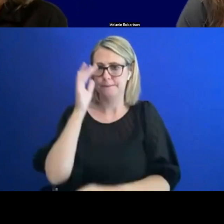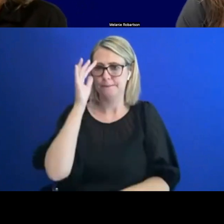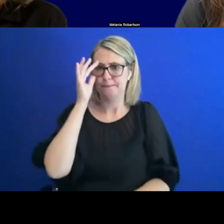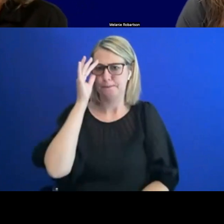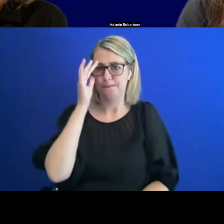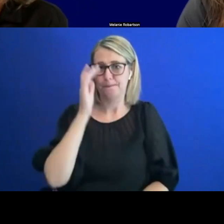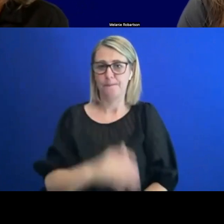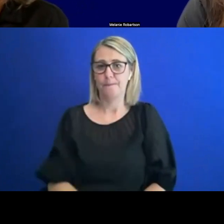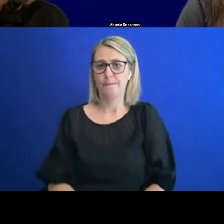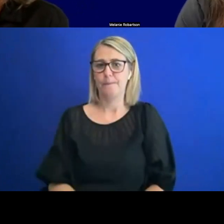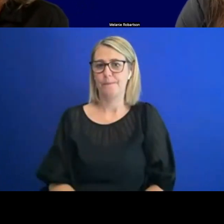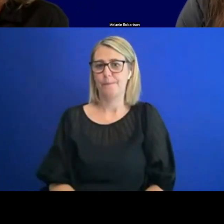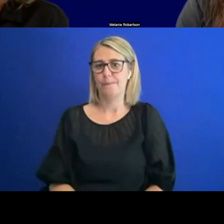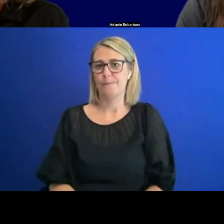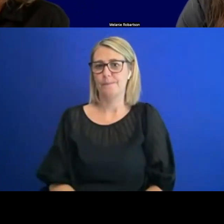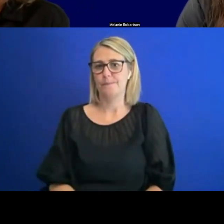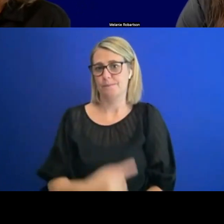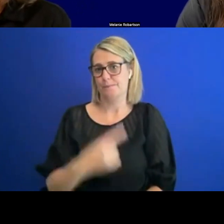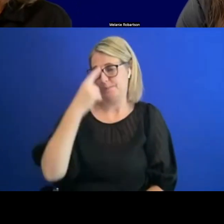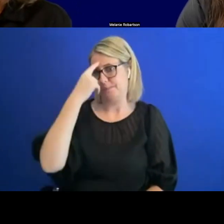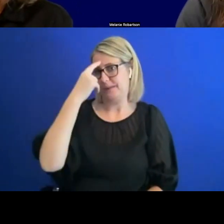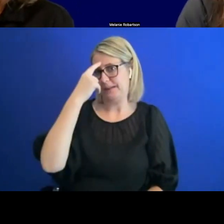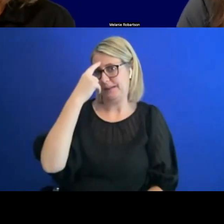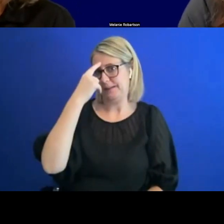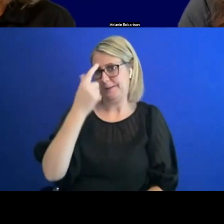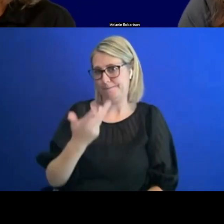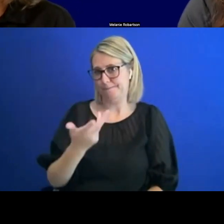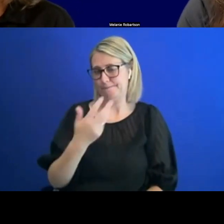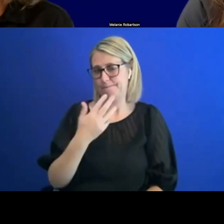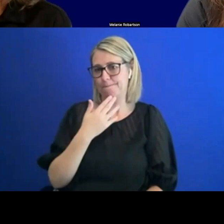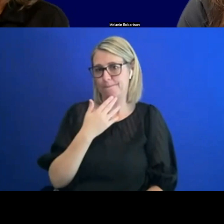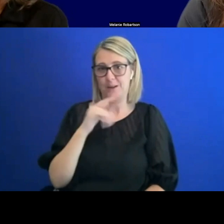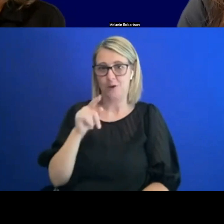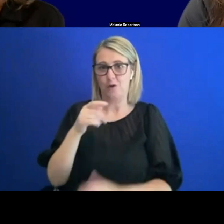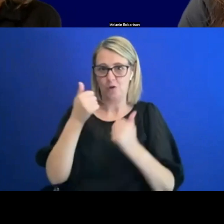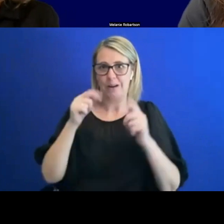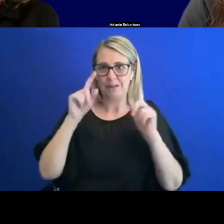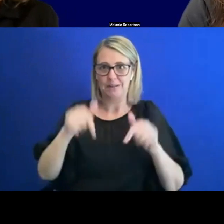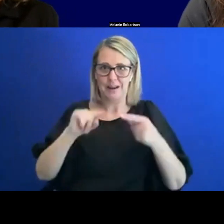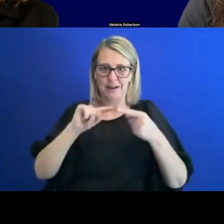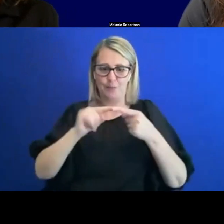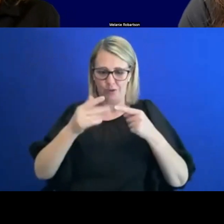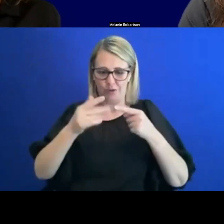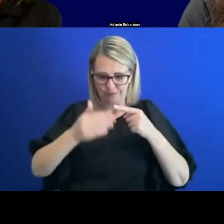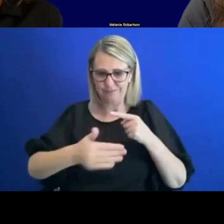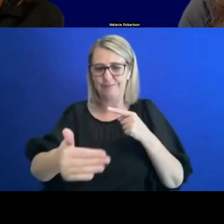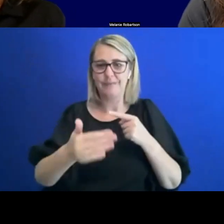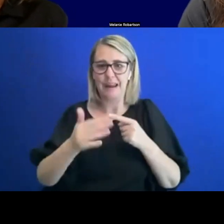I’m thinking, that great starting point and encouraging clinicians to just start